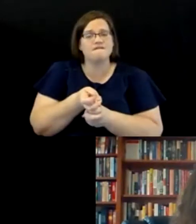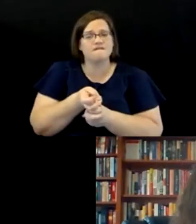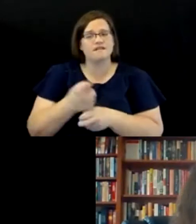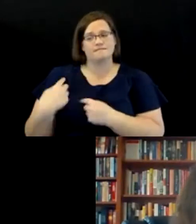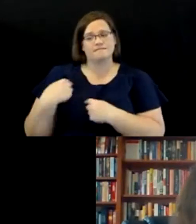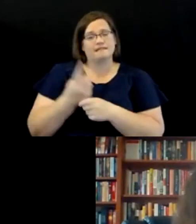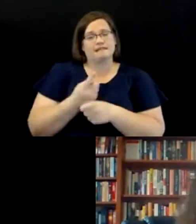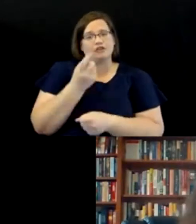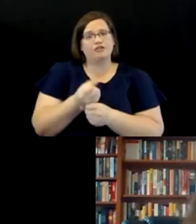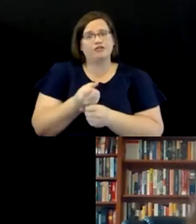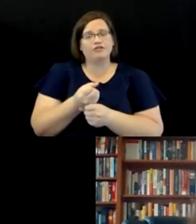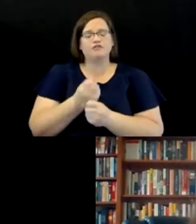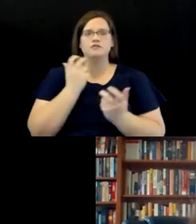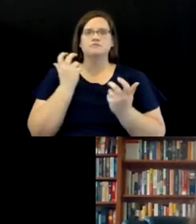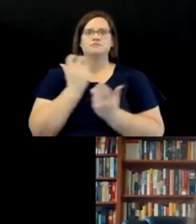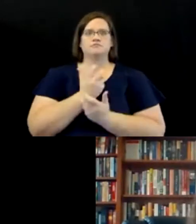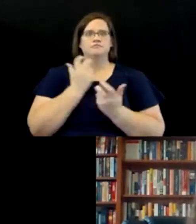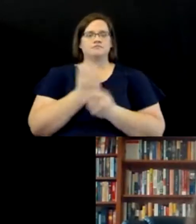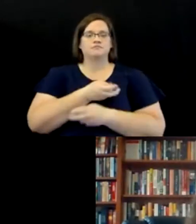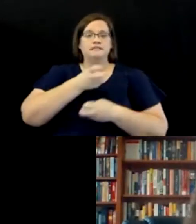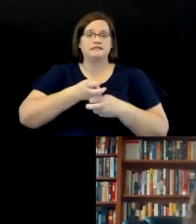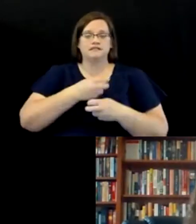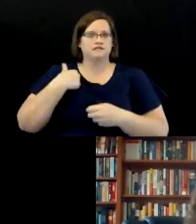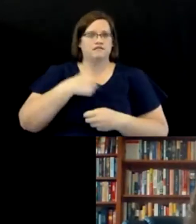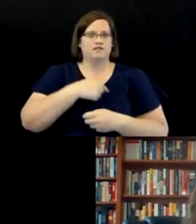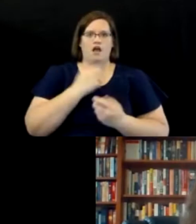been extraordinarily difficult for all of us, but perhaps most so for the